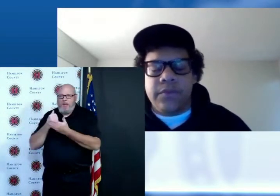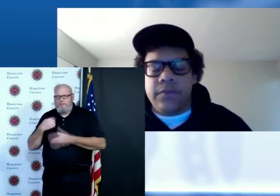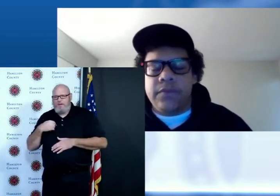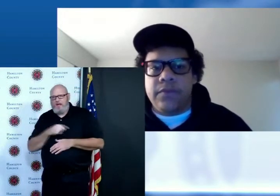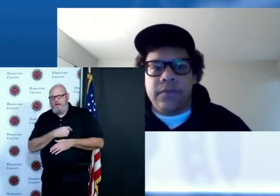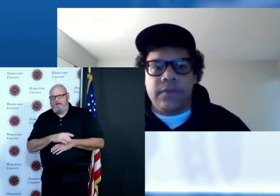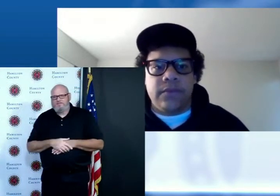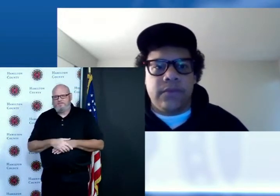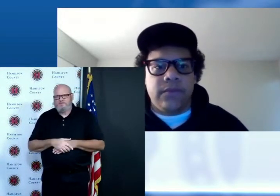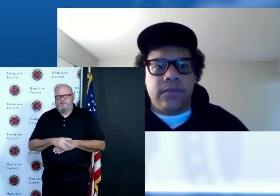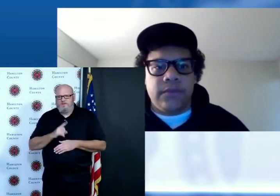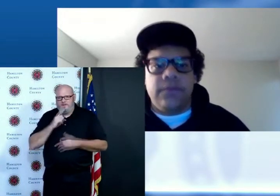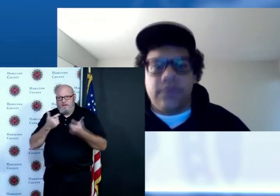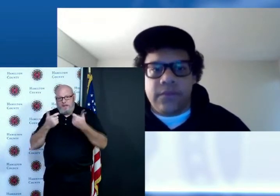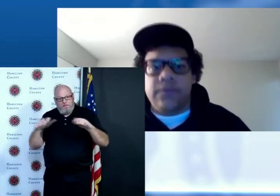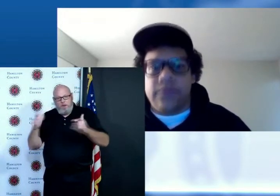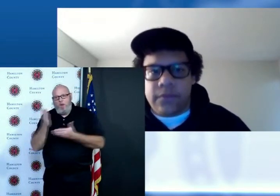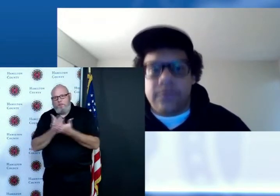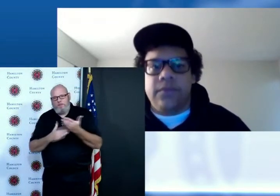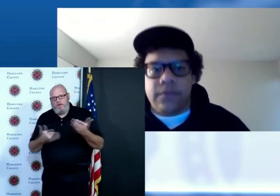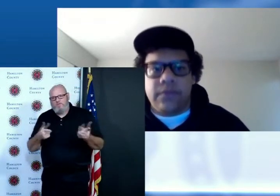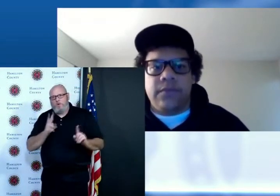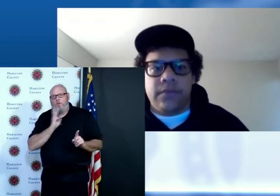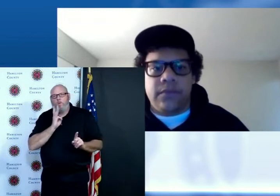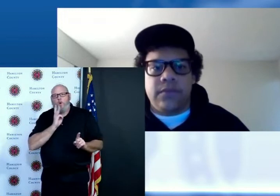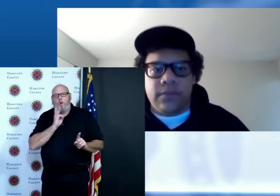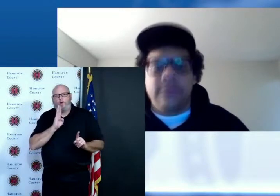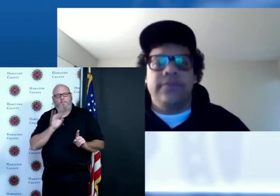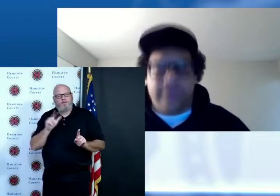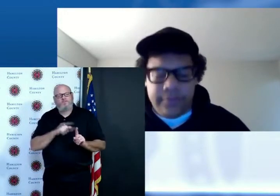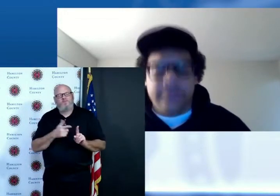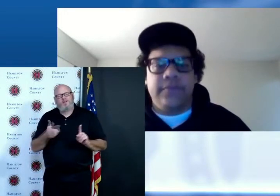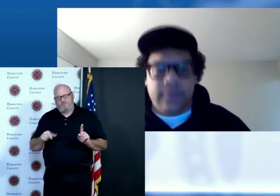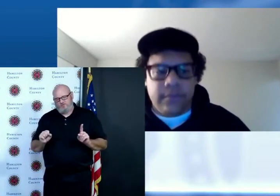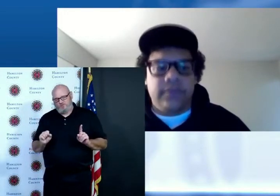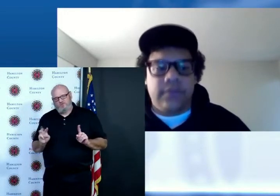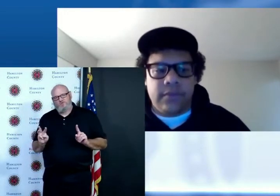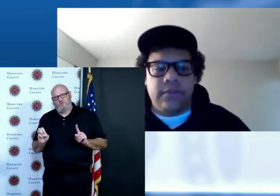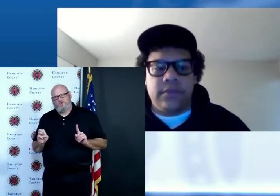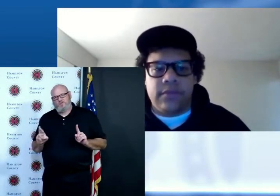the sewer component but we can't do it because we need the state so that's why it's good to say hey